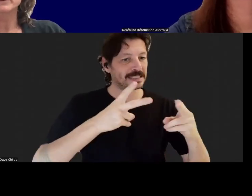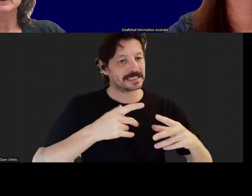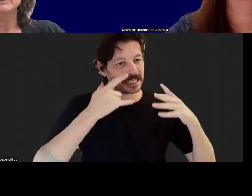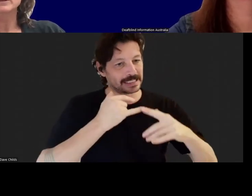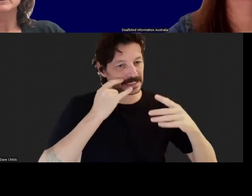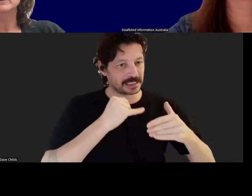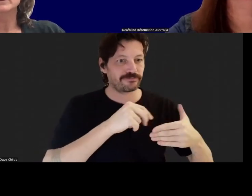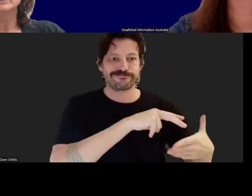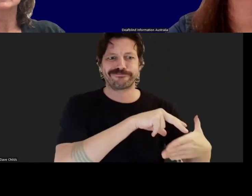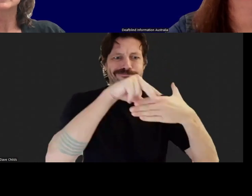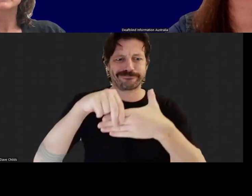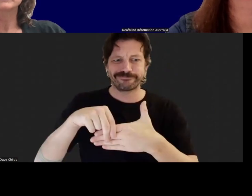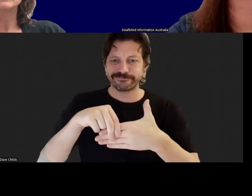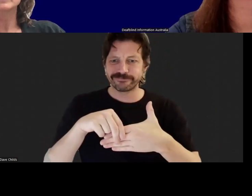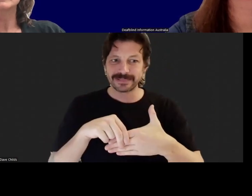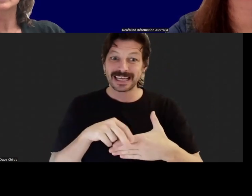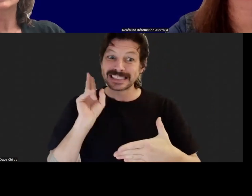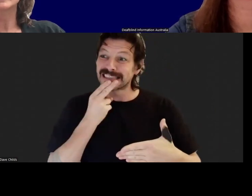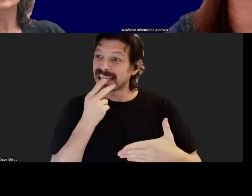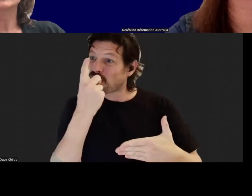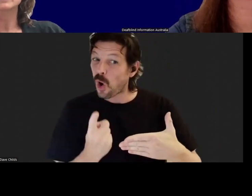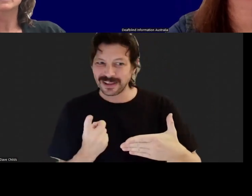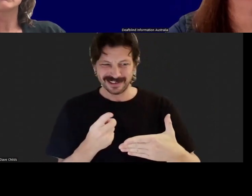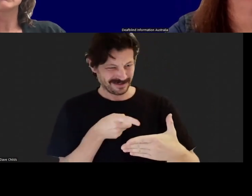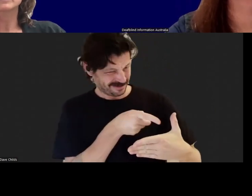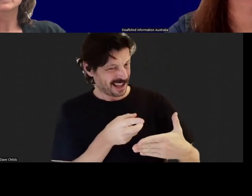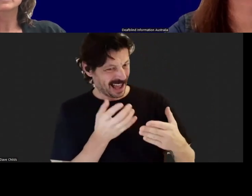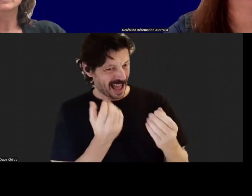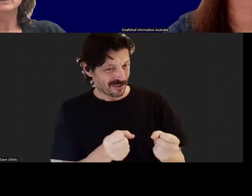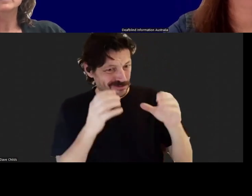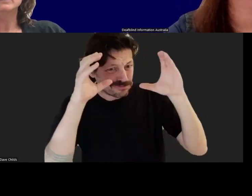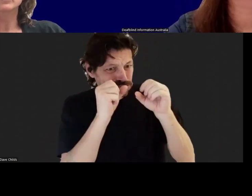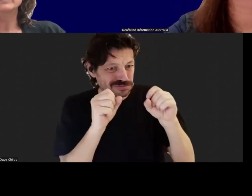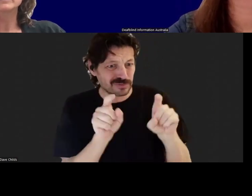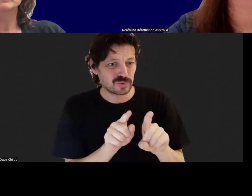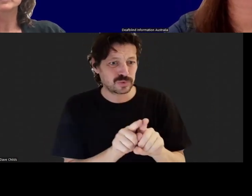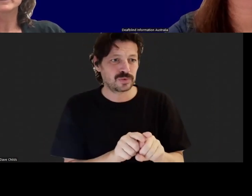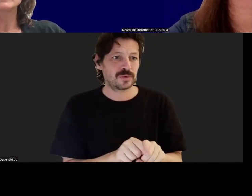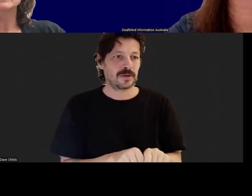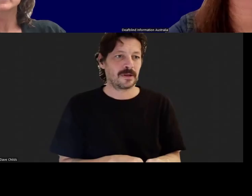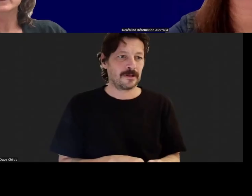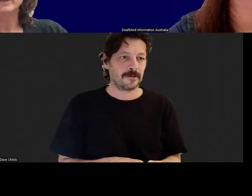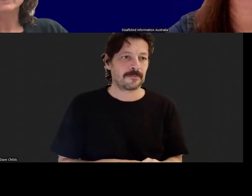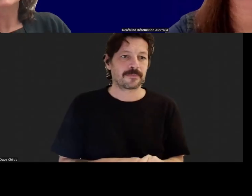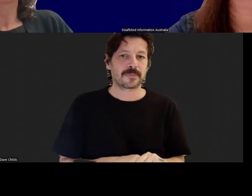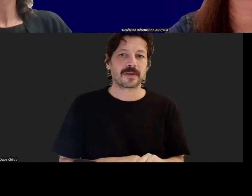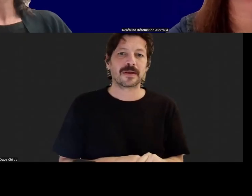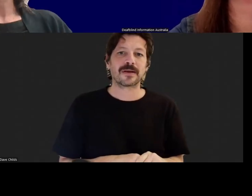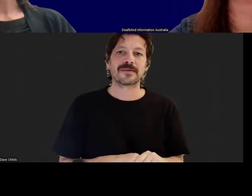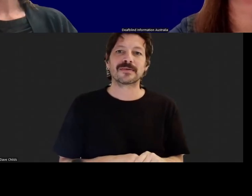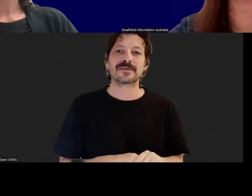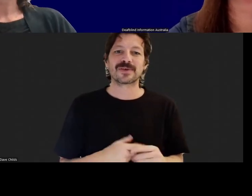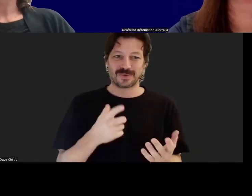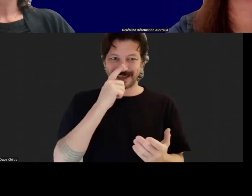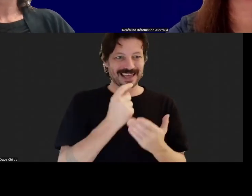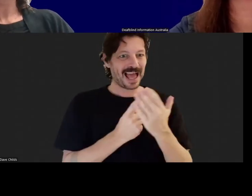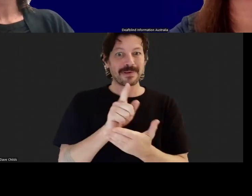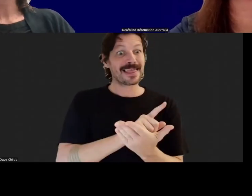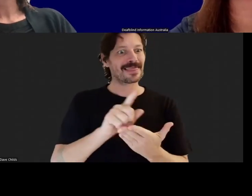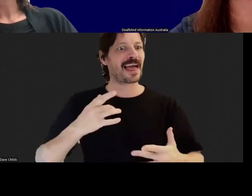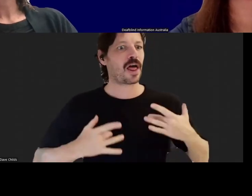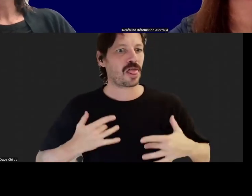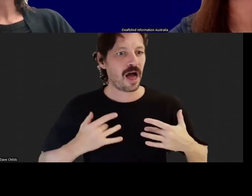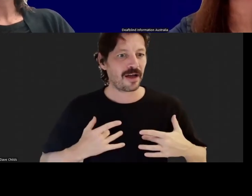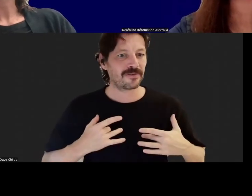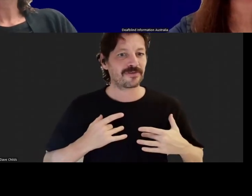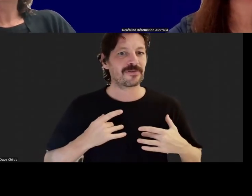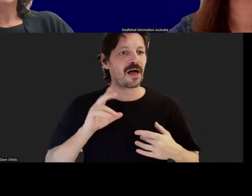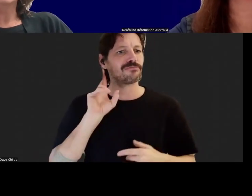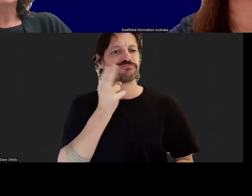there is an acquired deafblindness given the later onset of the vision loss. So yeah it is possible